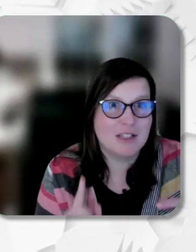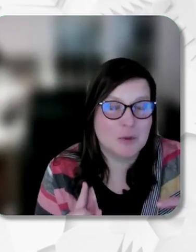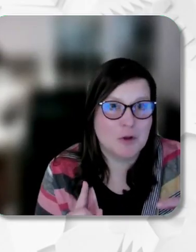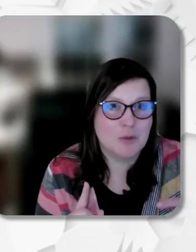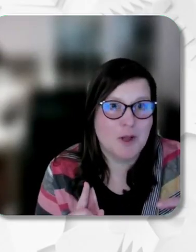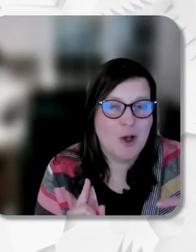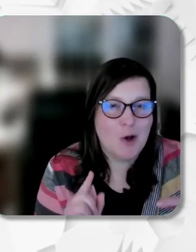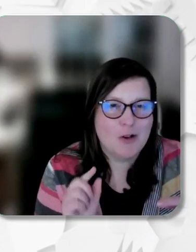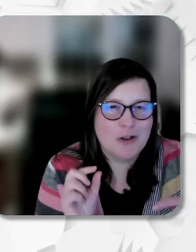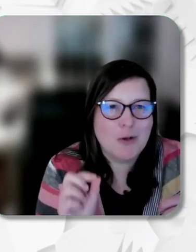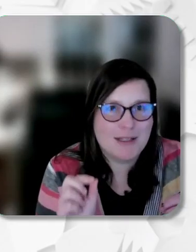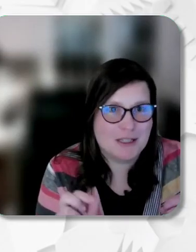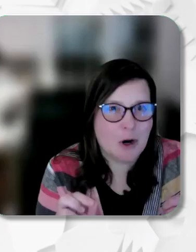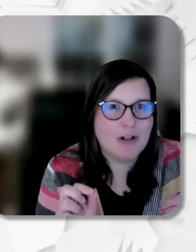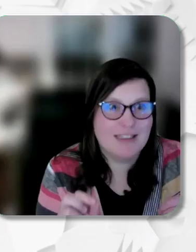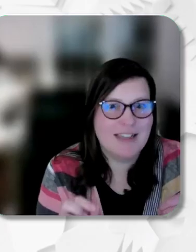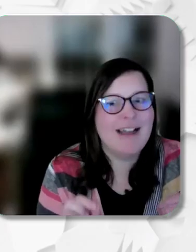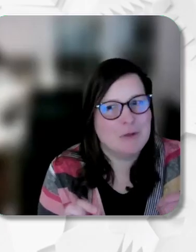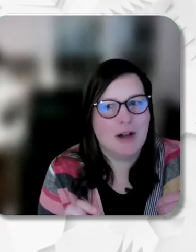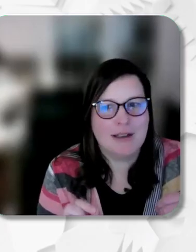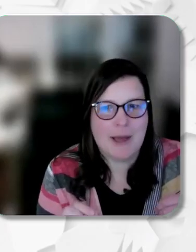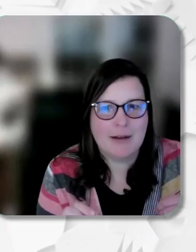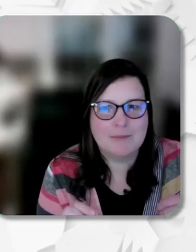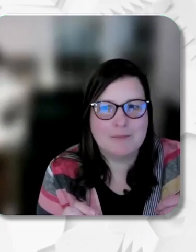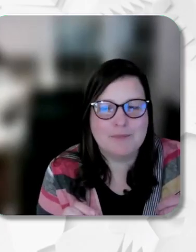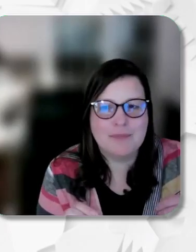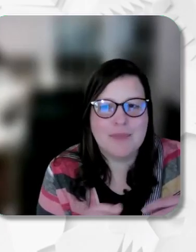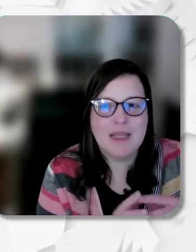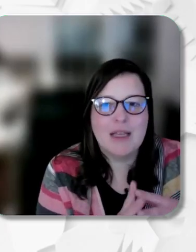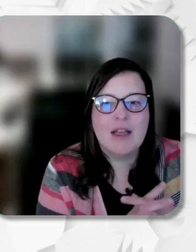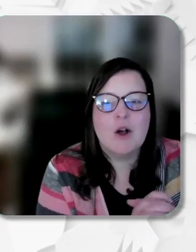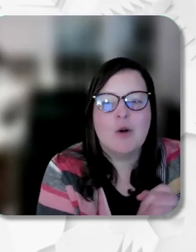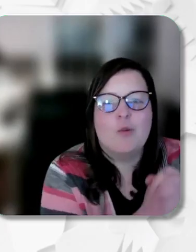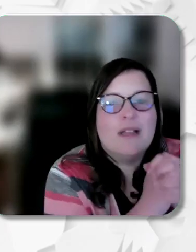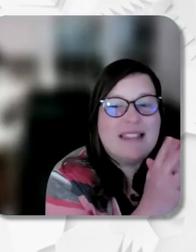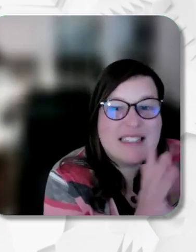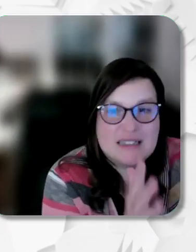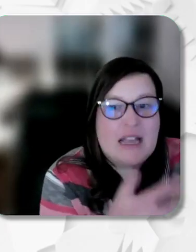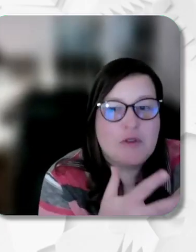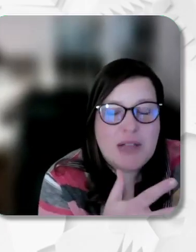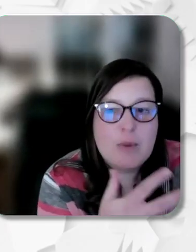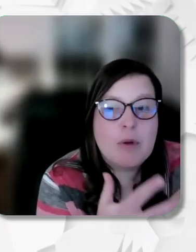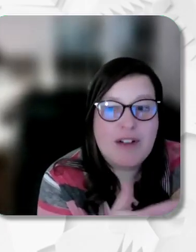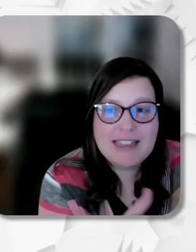in this room know that sparkle in the eye I'm talking about. In this type of play we provide